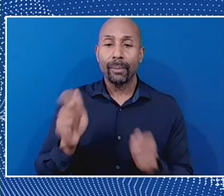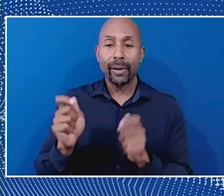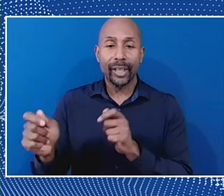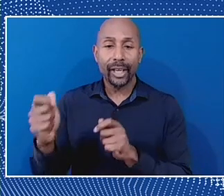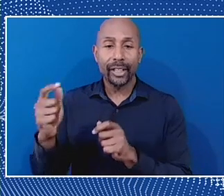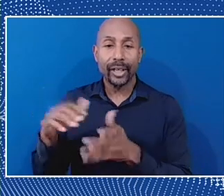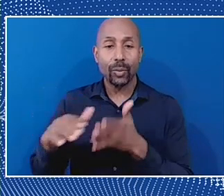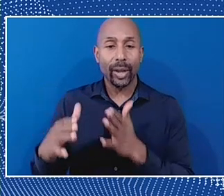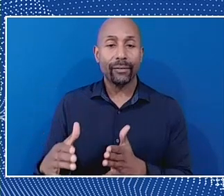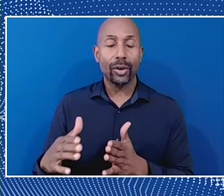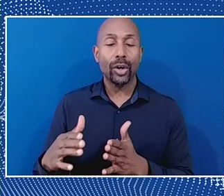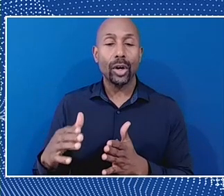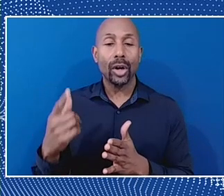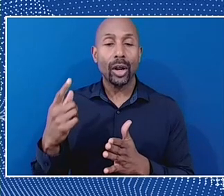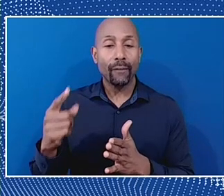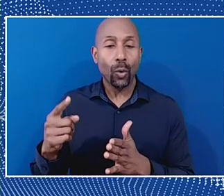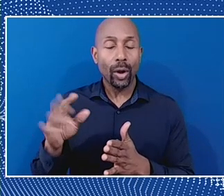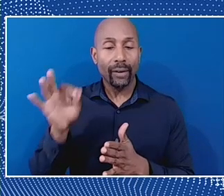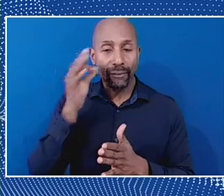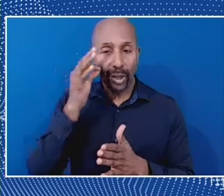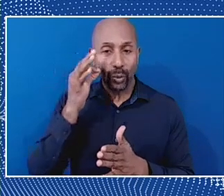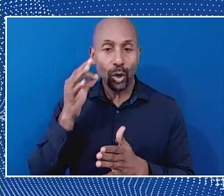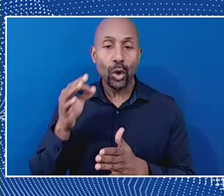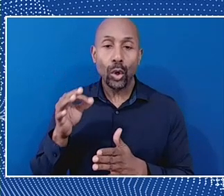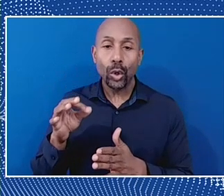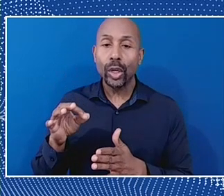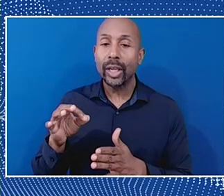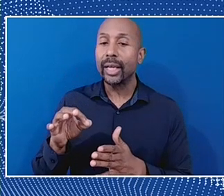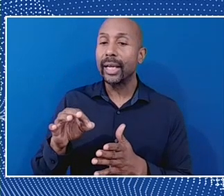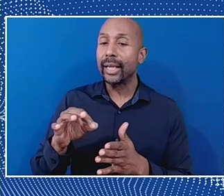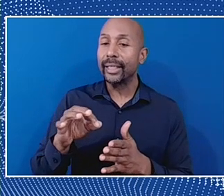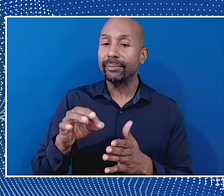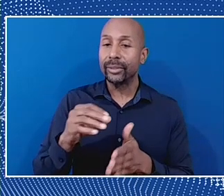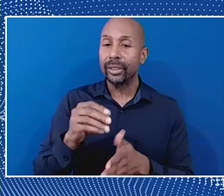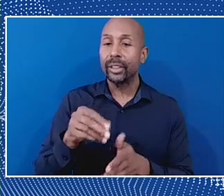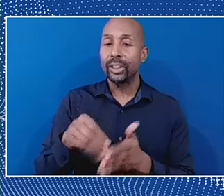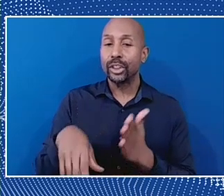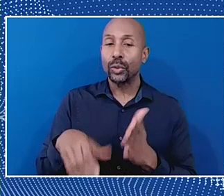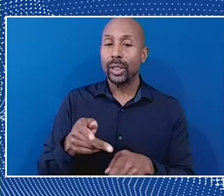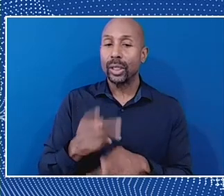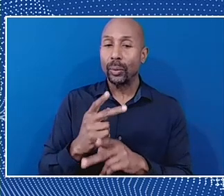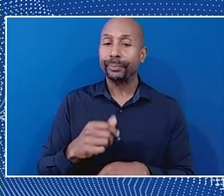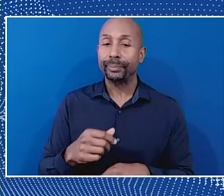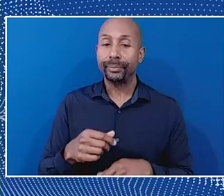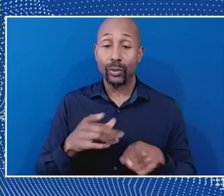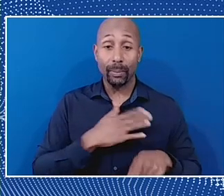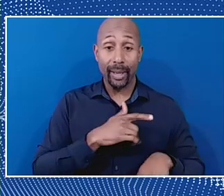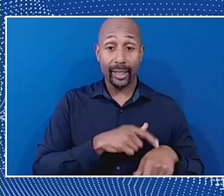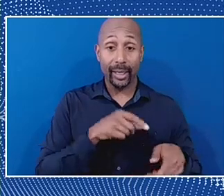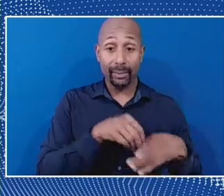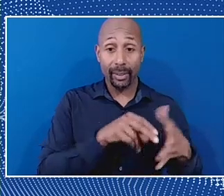During my time in university, I acquired thousands of dollars in student debt simply to have secure housing, basic needs, and